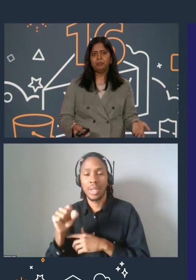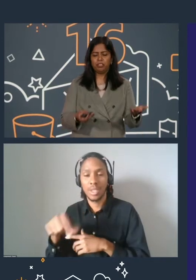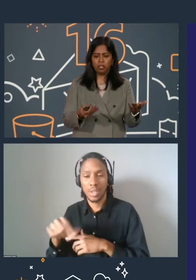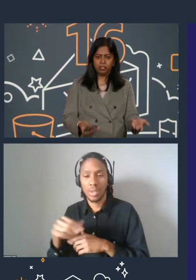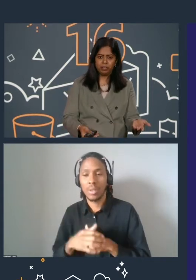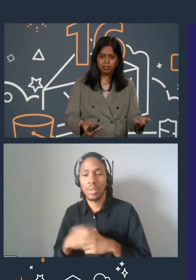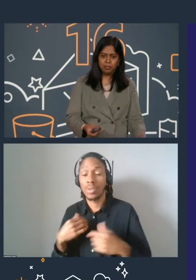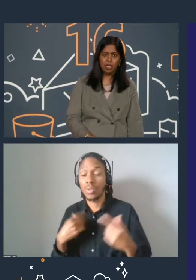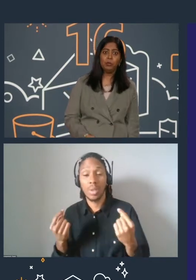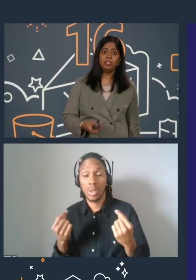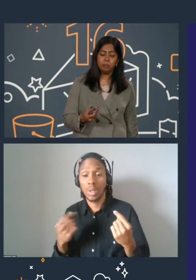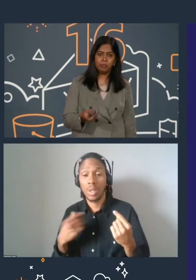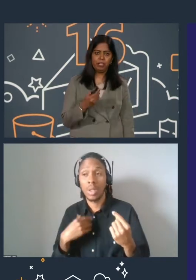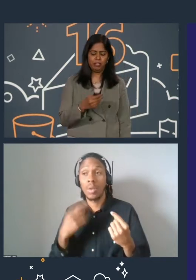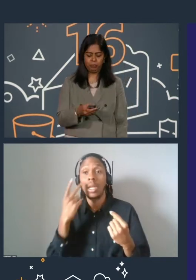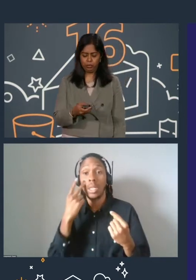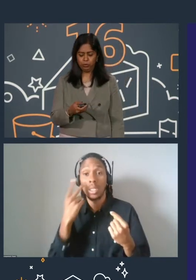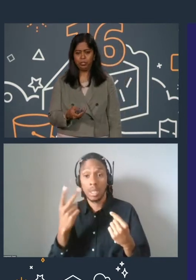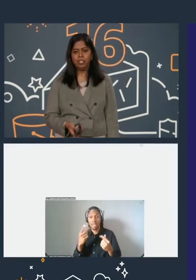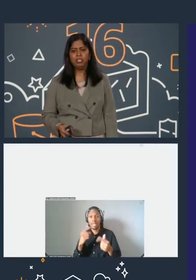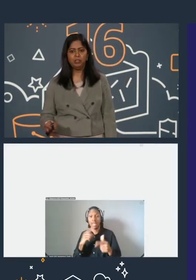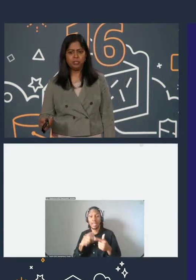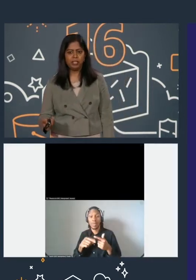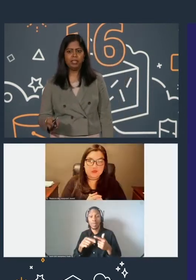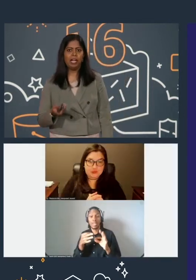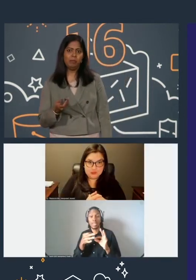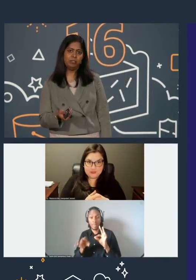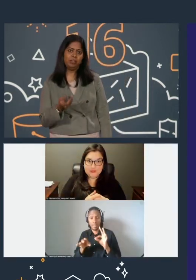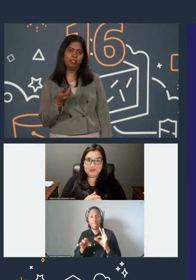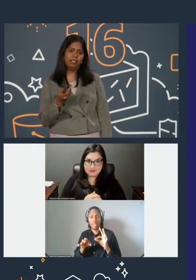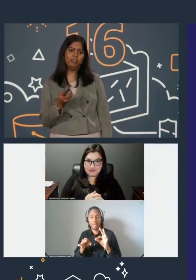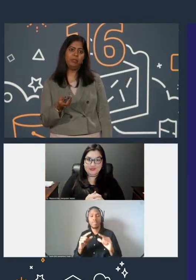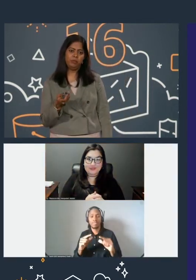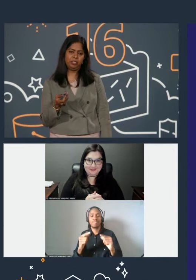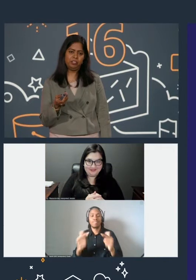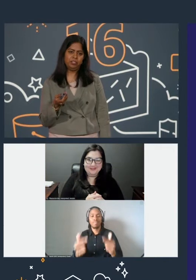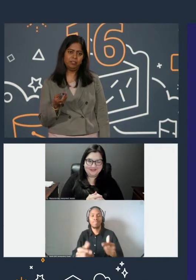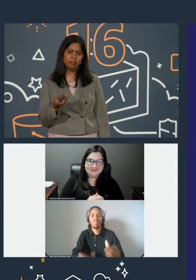We saw this, and we simplified it for you using Amazon EventBridge.